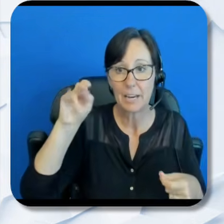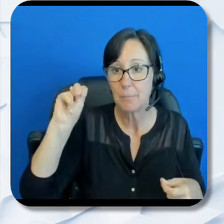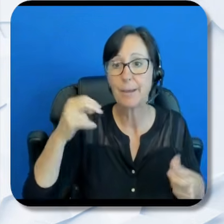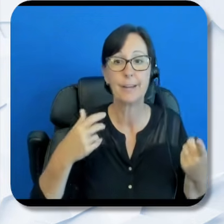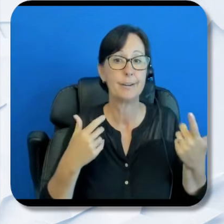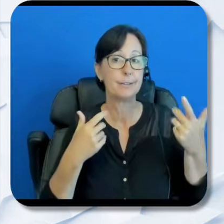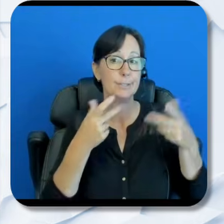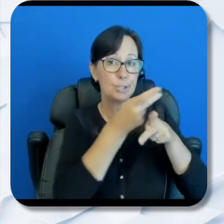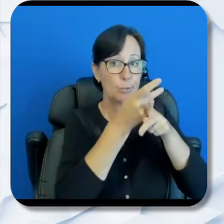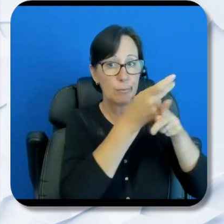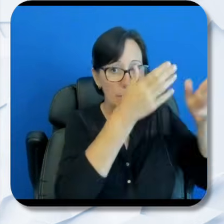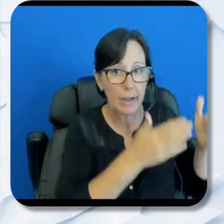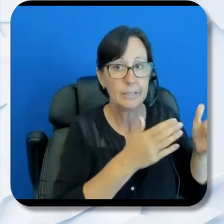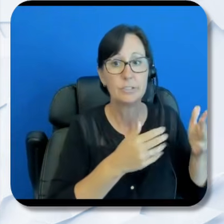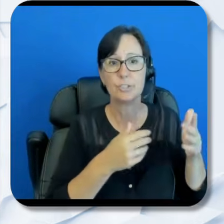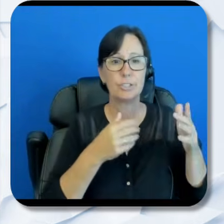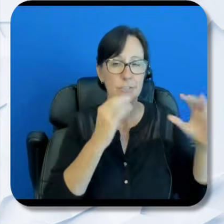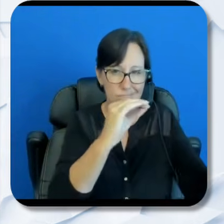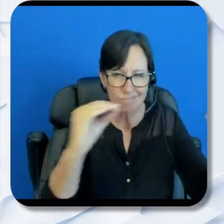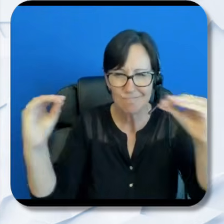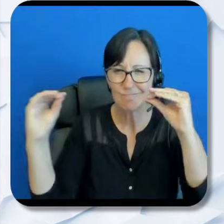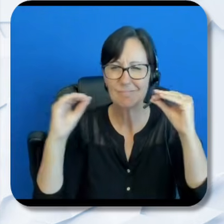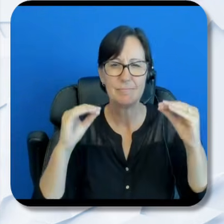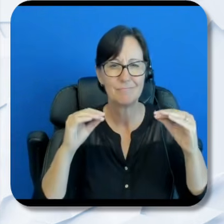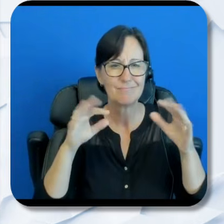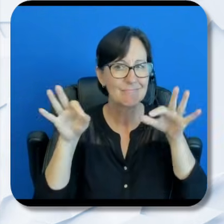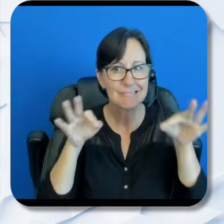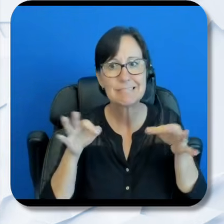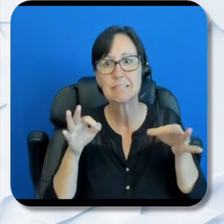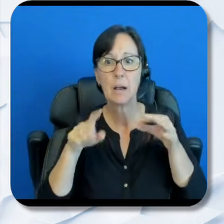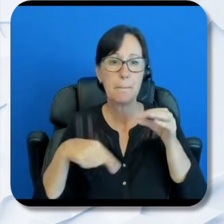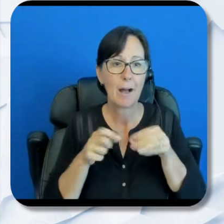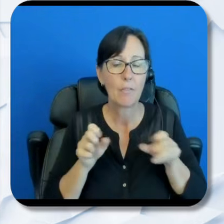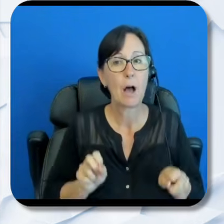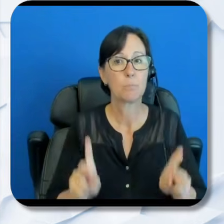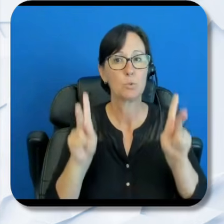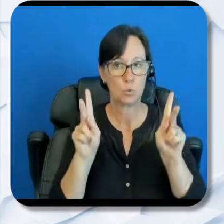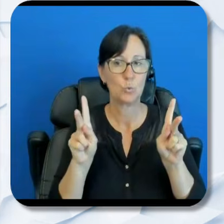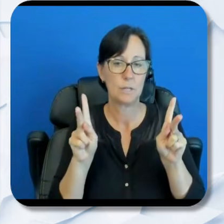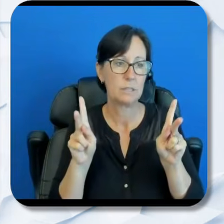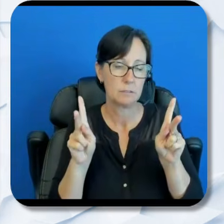Supervisors on your campuses about the opportunity that we have.